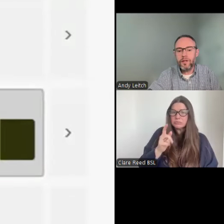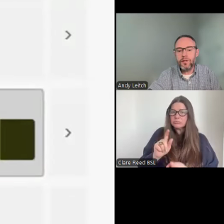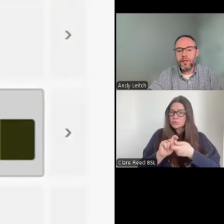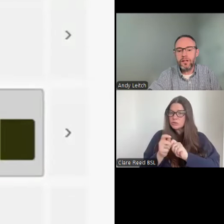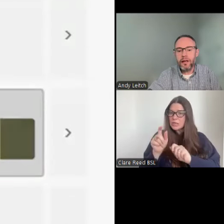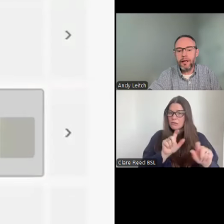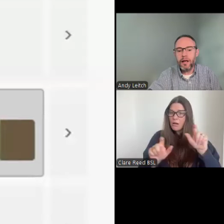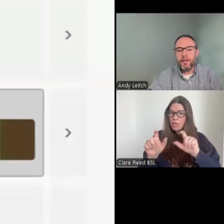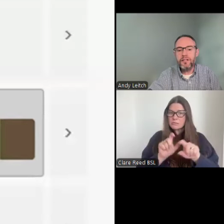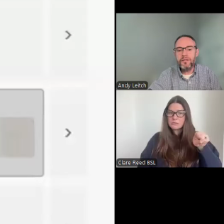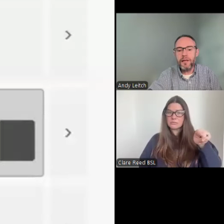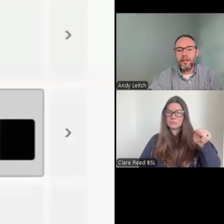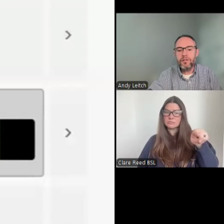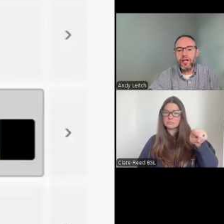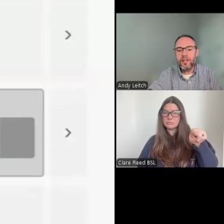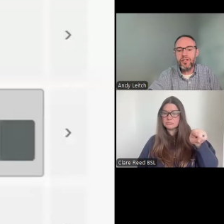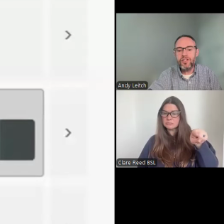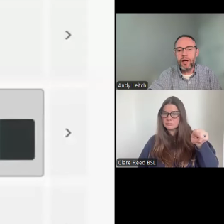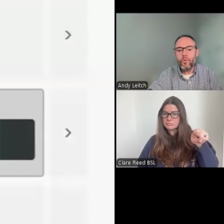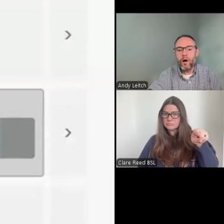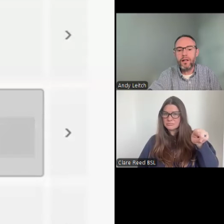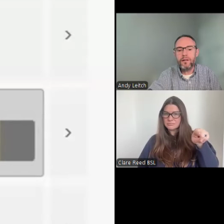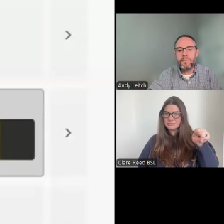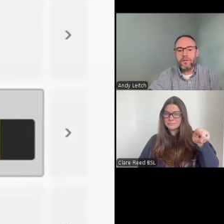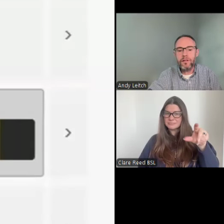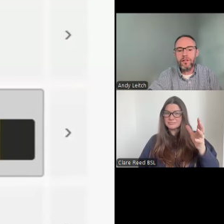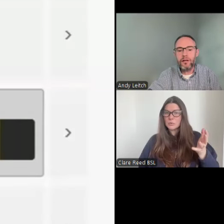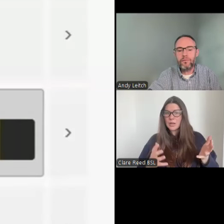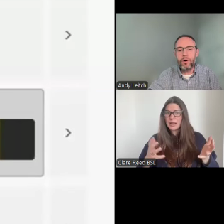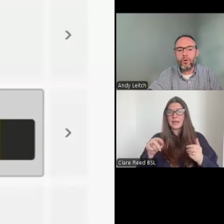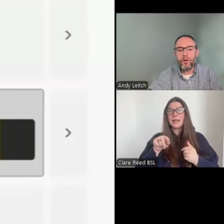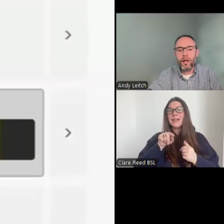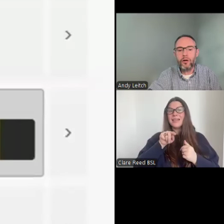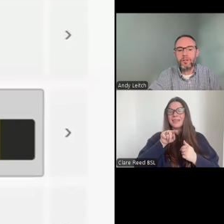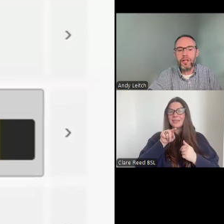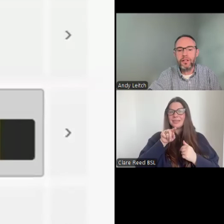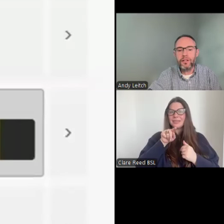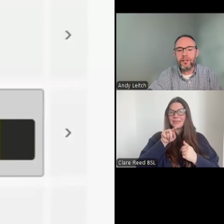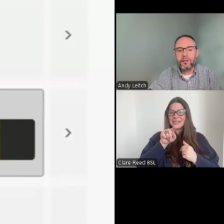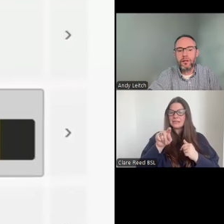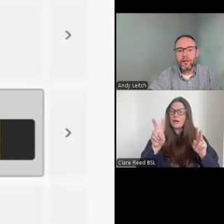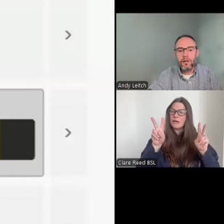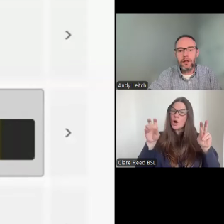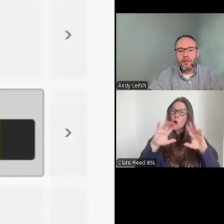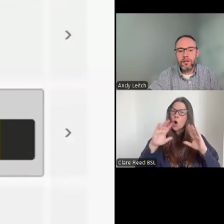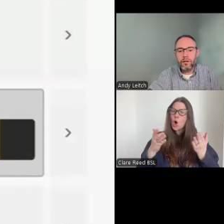You can do that dynamically. This is making those changes site wide. These are what are called global changes.